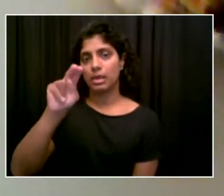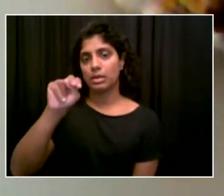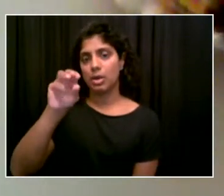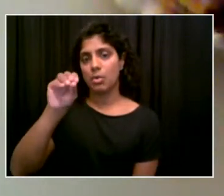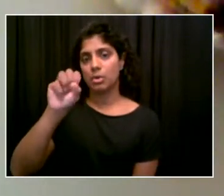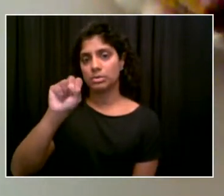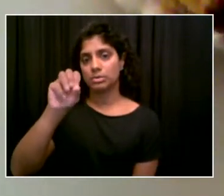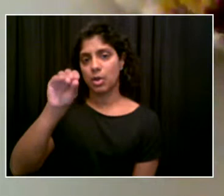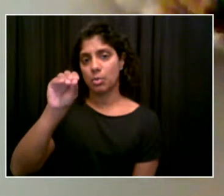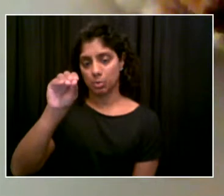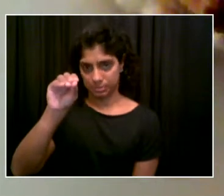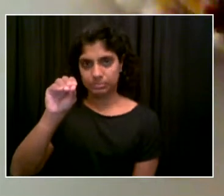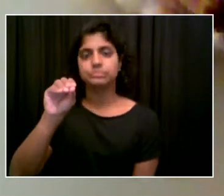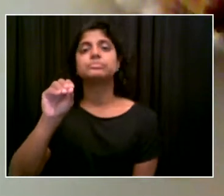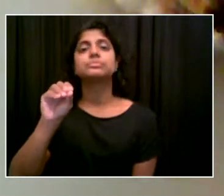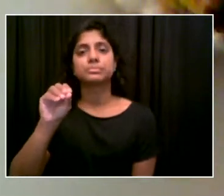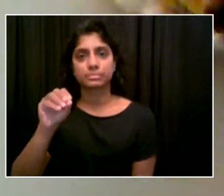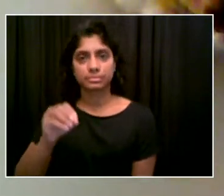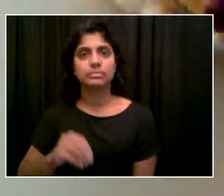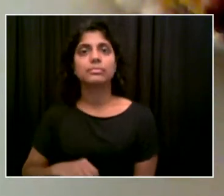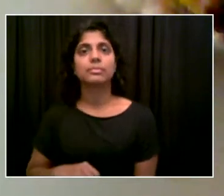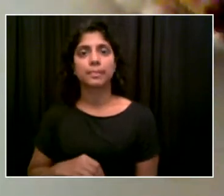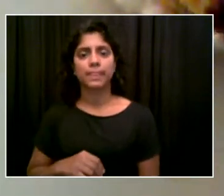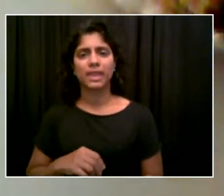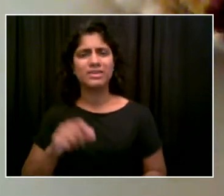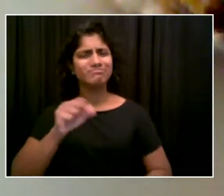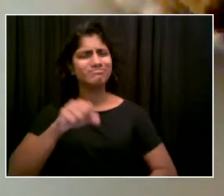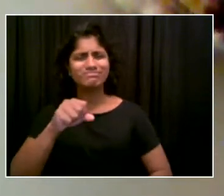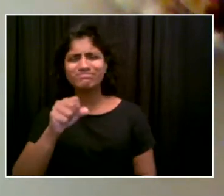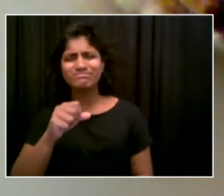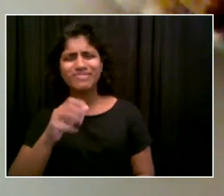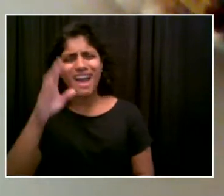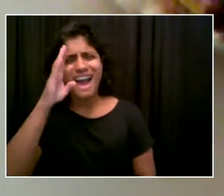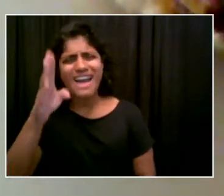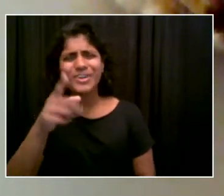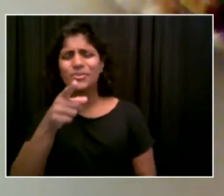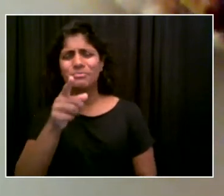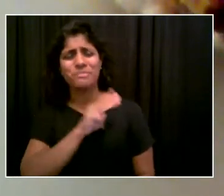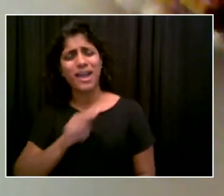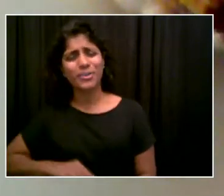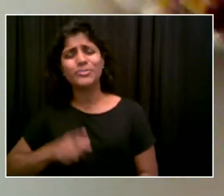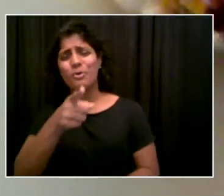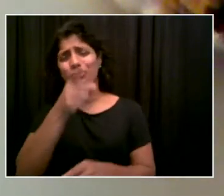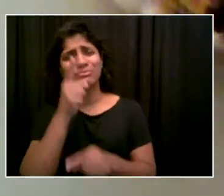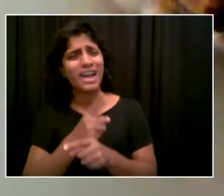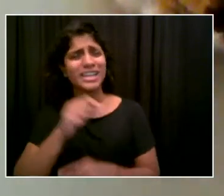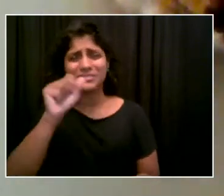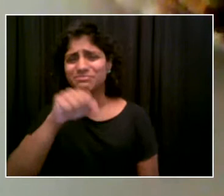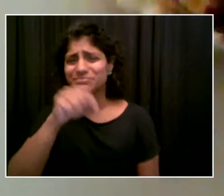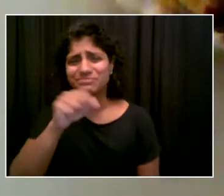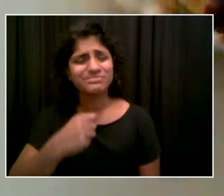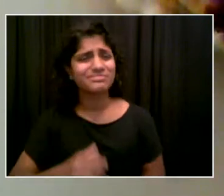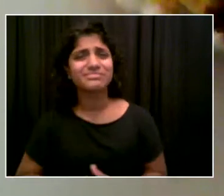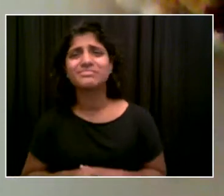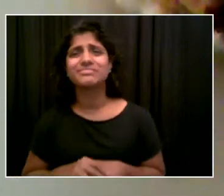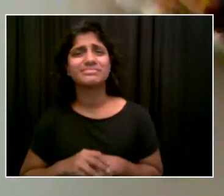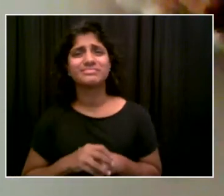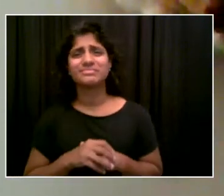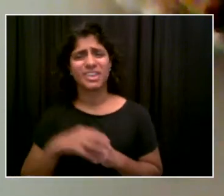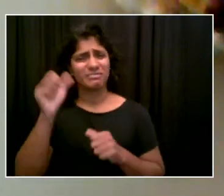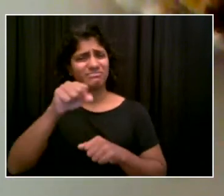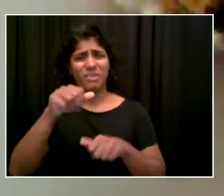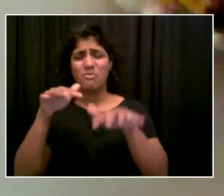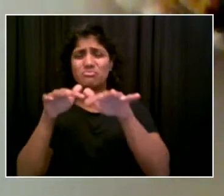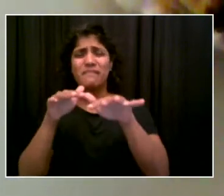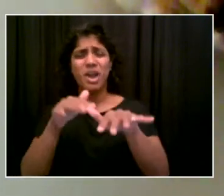BOROUGH IN THE